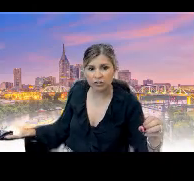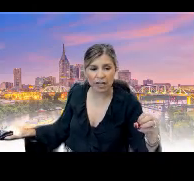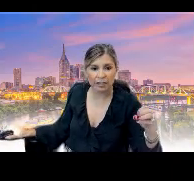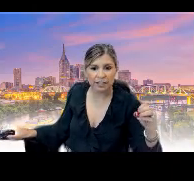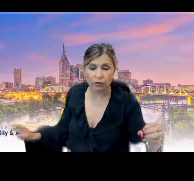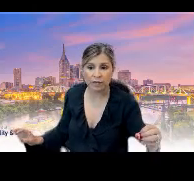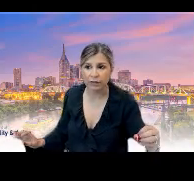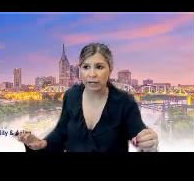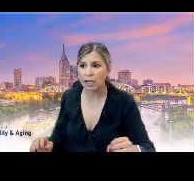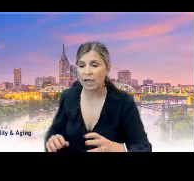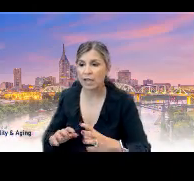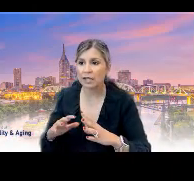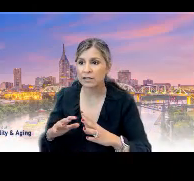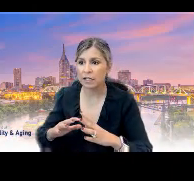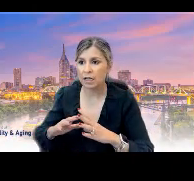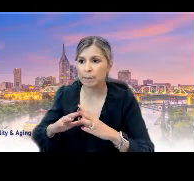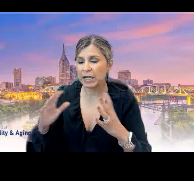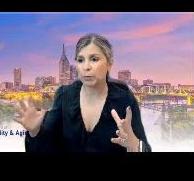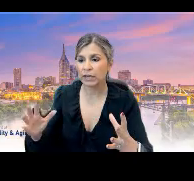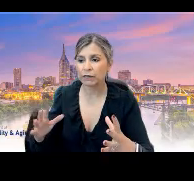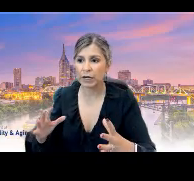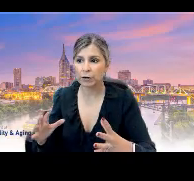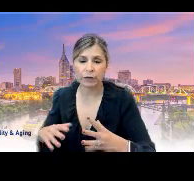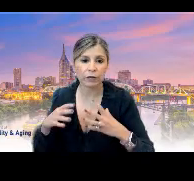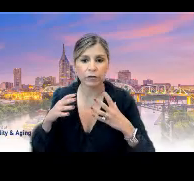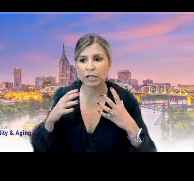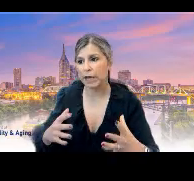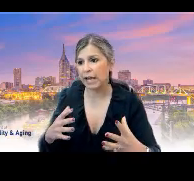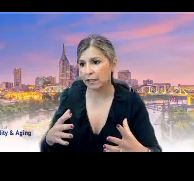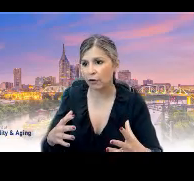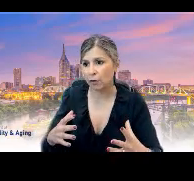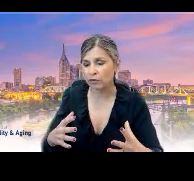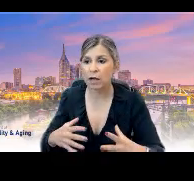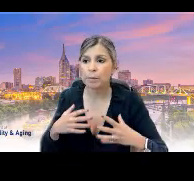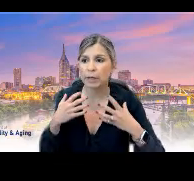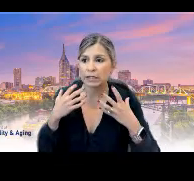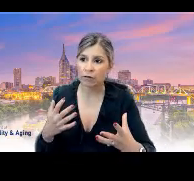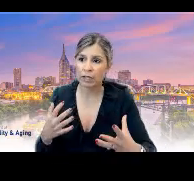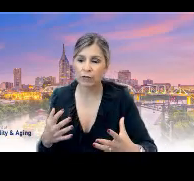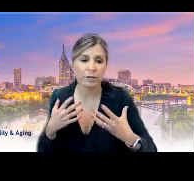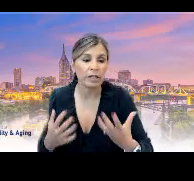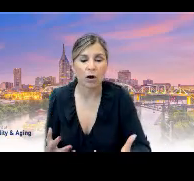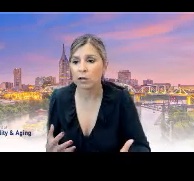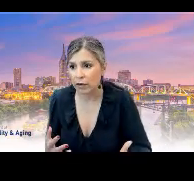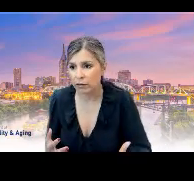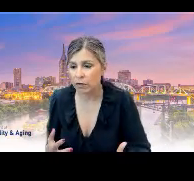caregiving is people think of caregivers as only paid folks, but caregivers can be all of us.